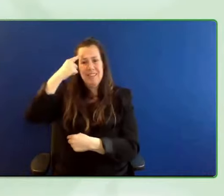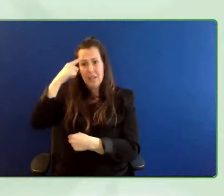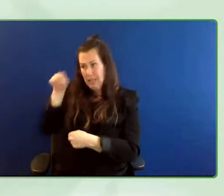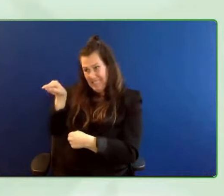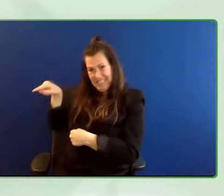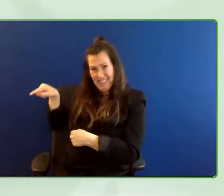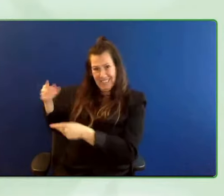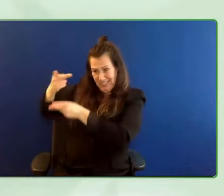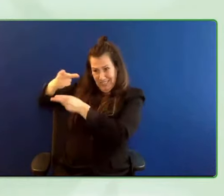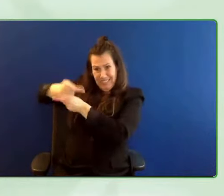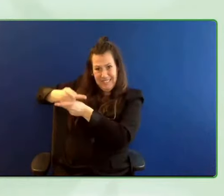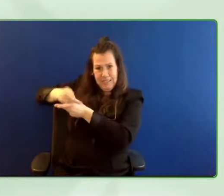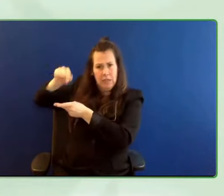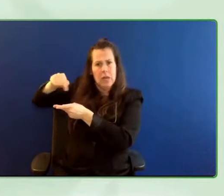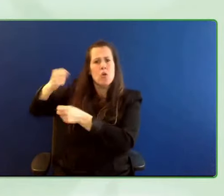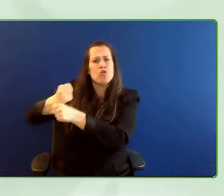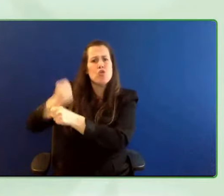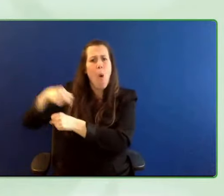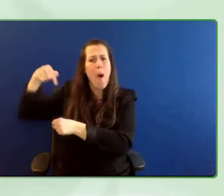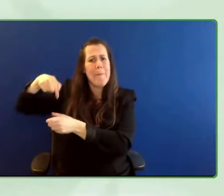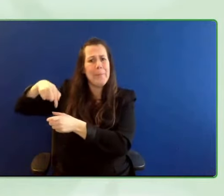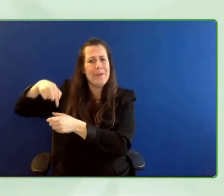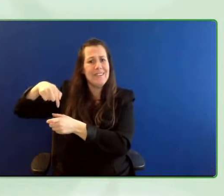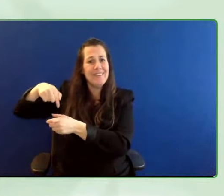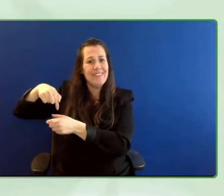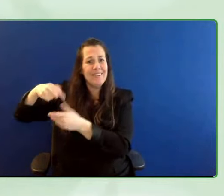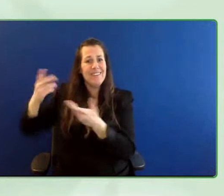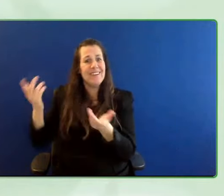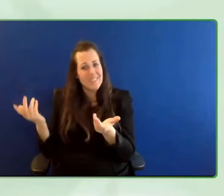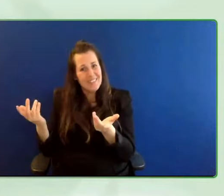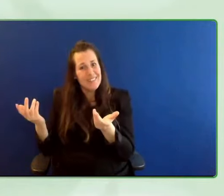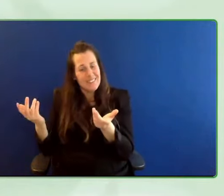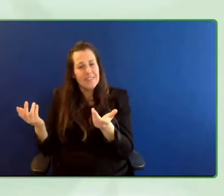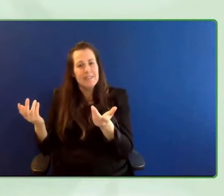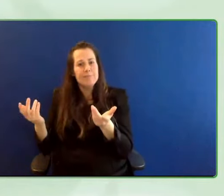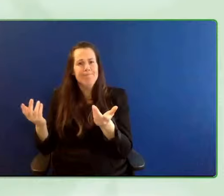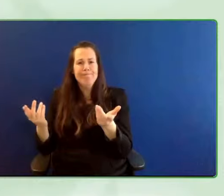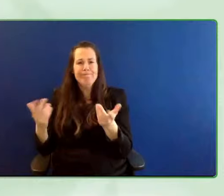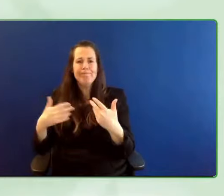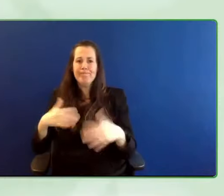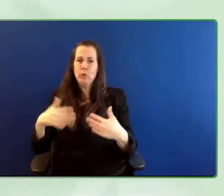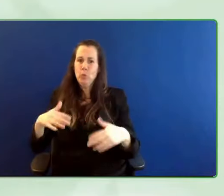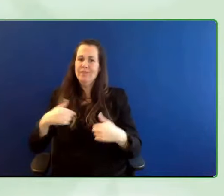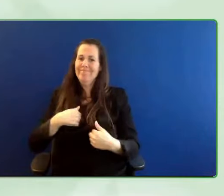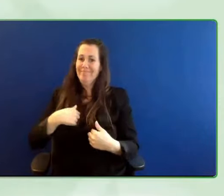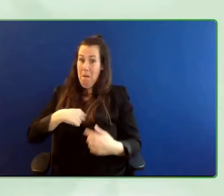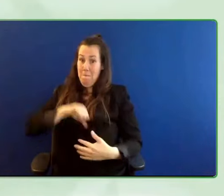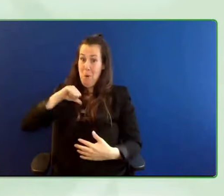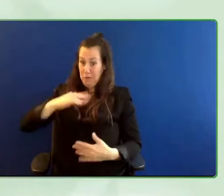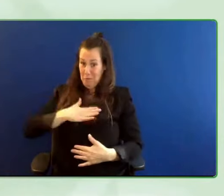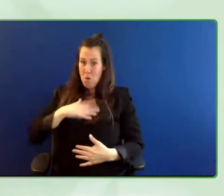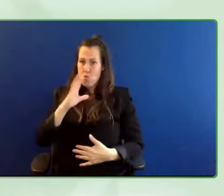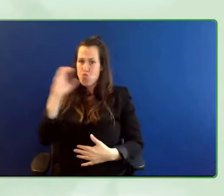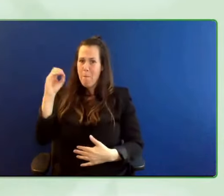Also we provide training, when managers talk to employees about their need for greater